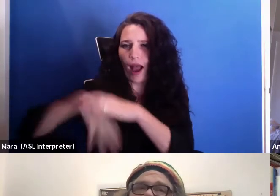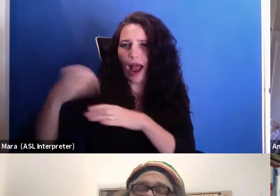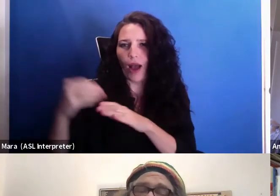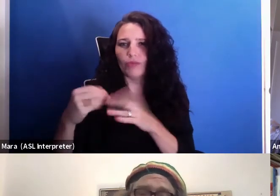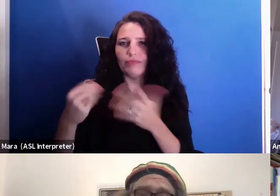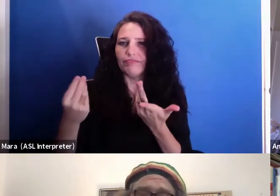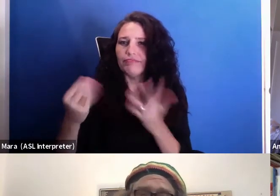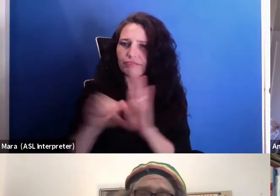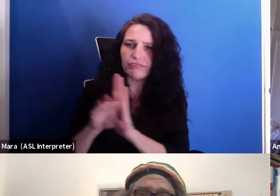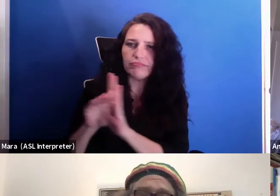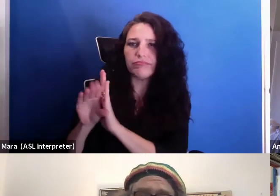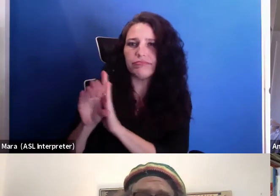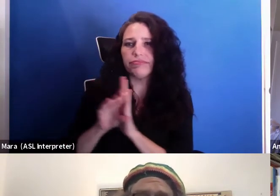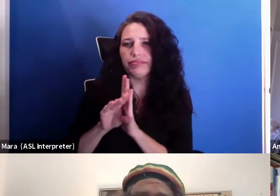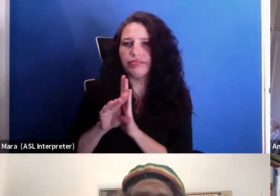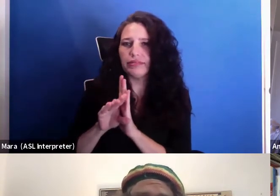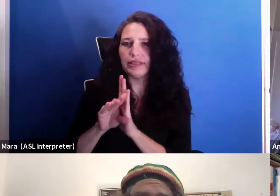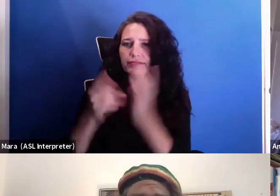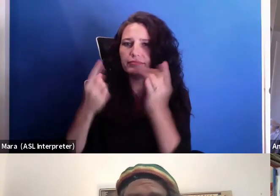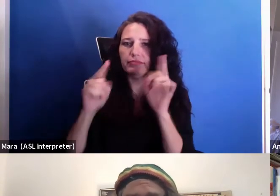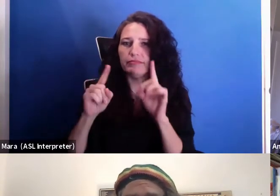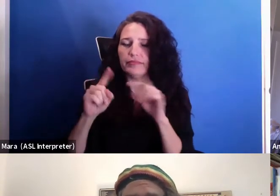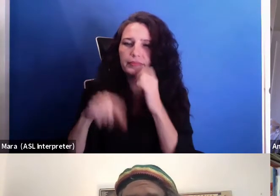I felt a huge sense of responsibility